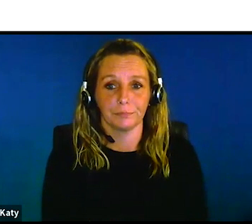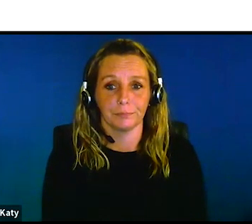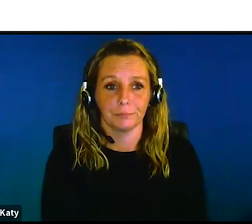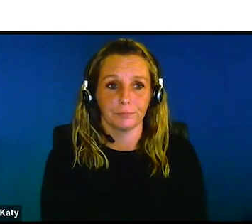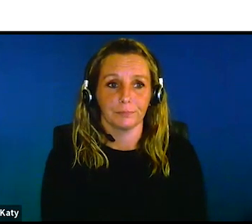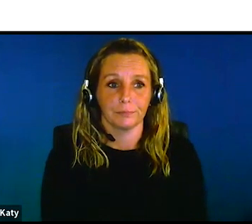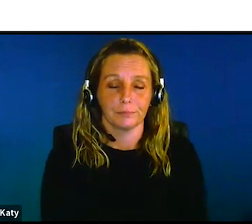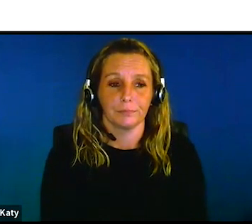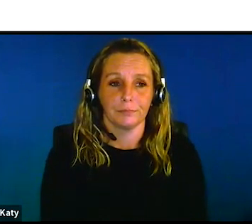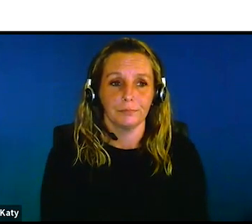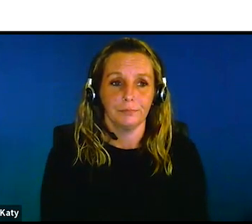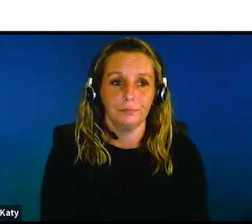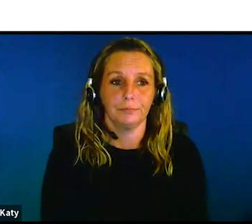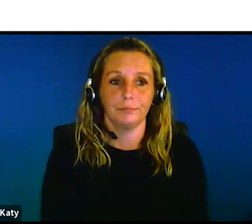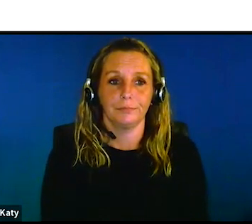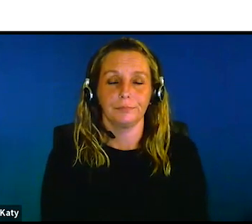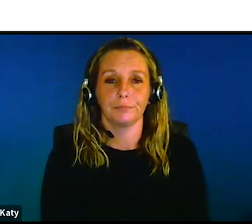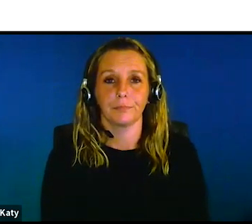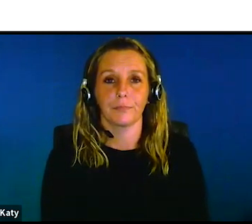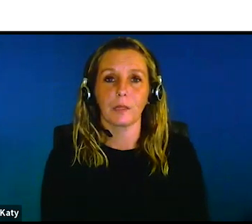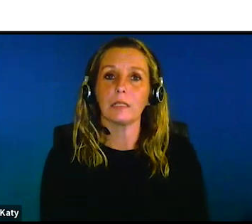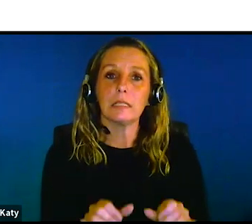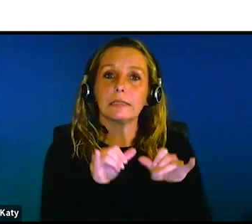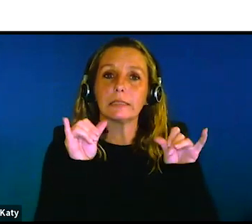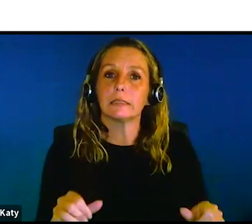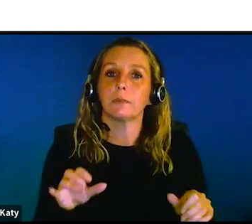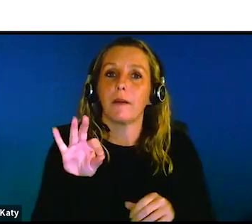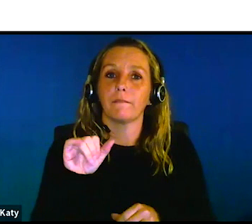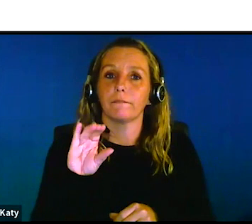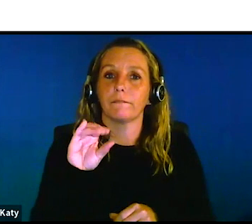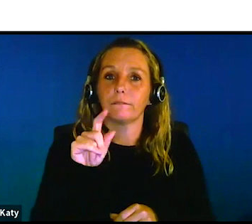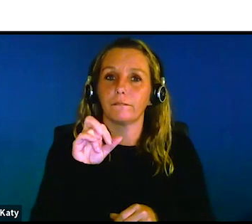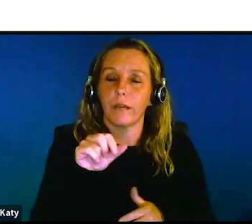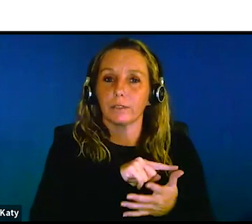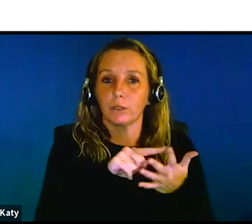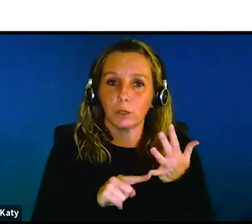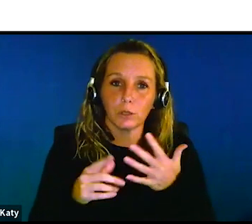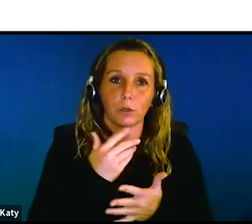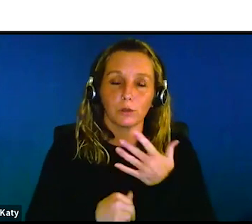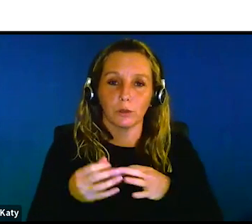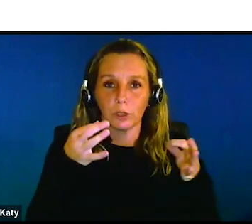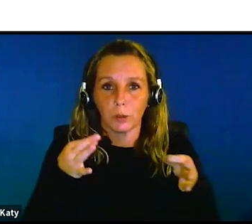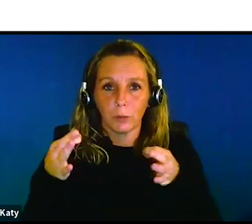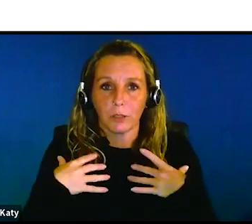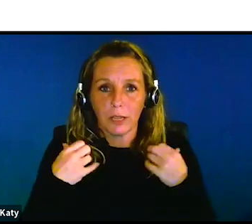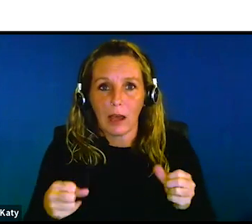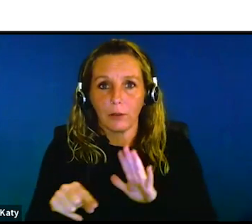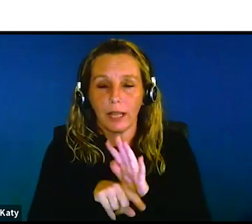It addresses systemic factors, social determinants of health and negative consequences.